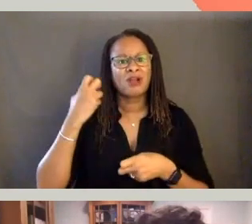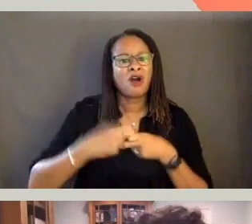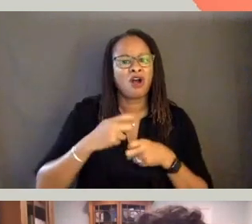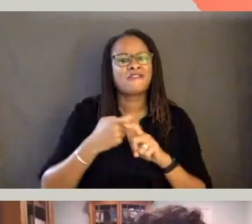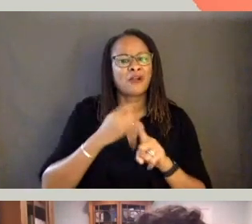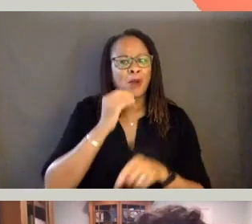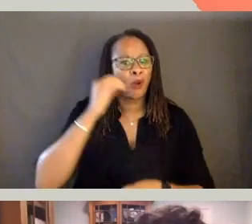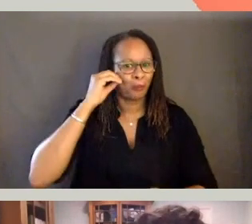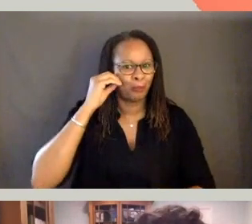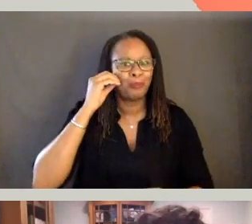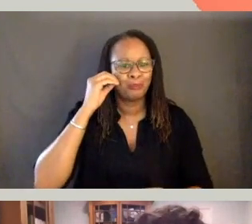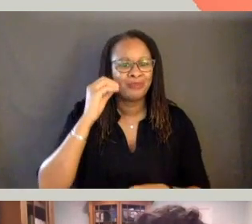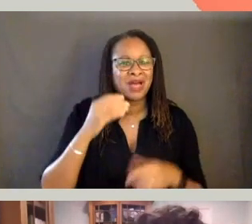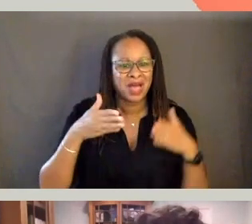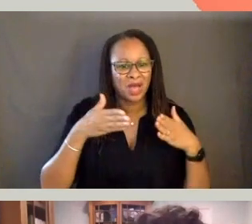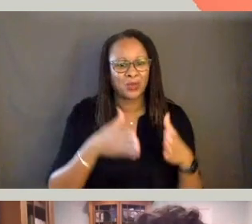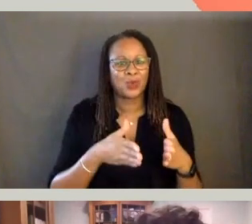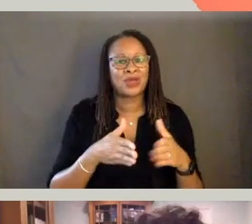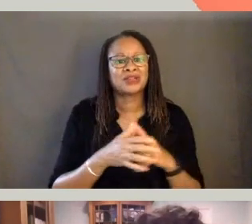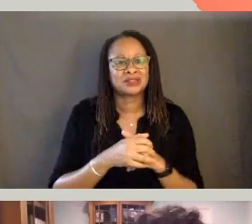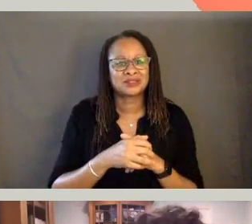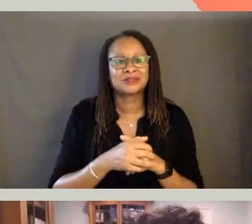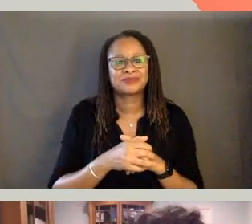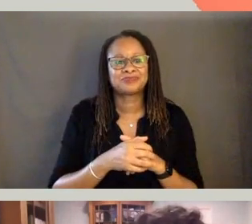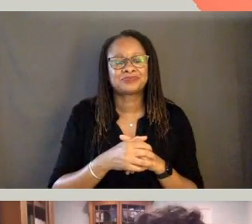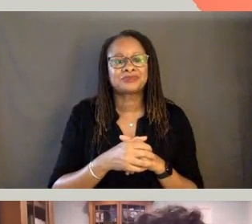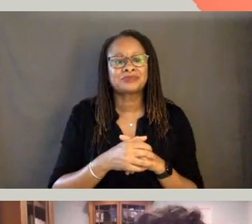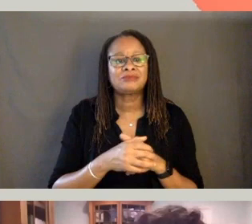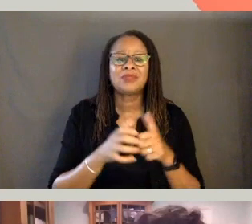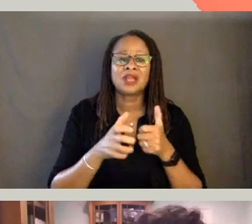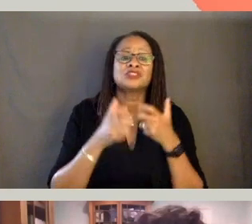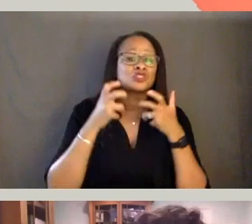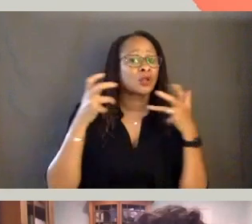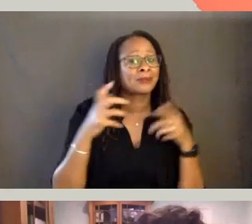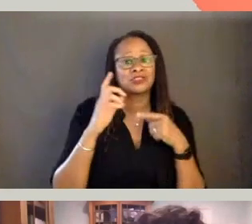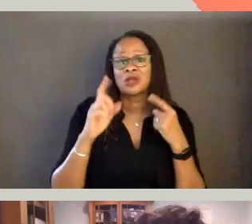like, and the ways in which, there's just, there's so much about the ways in which you told these stories